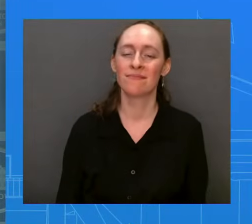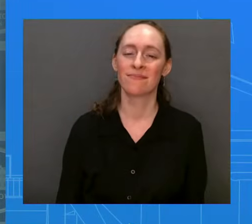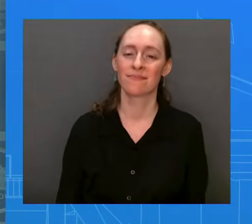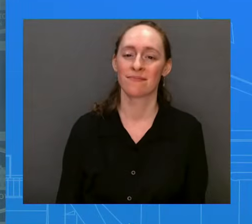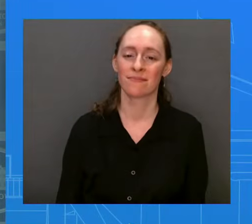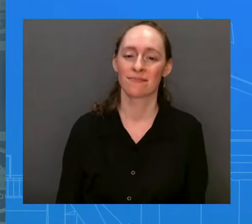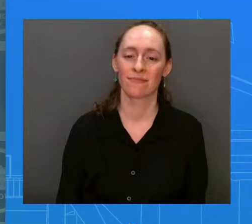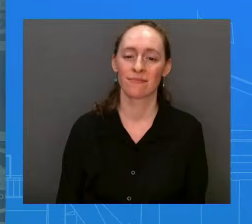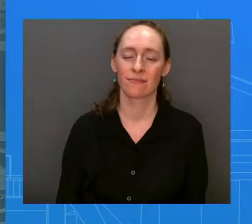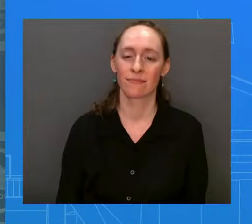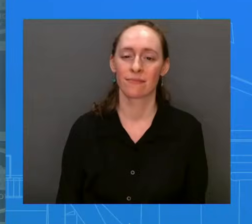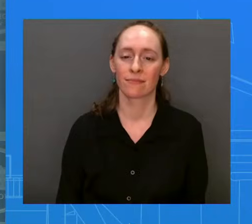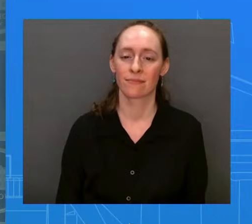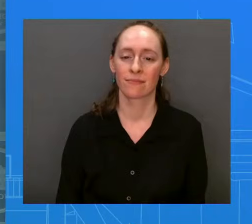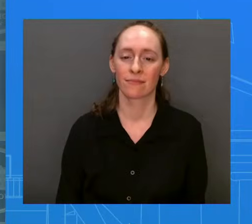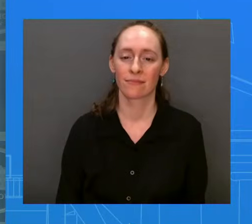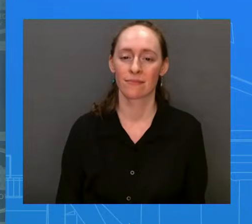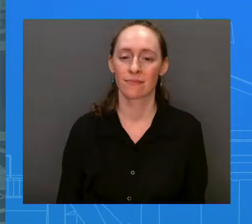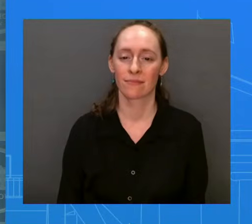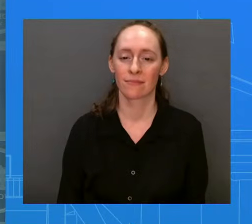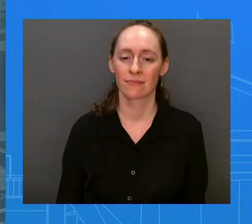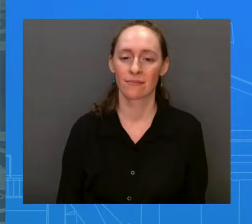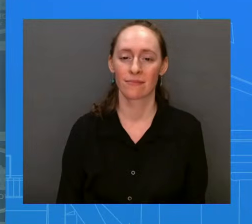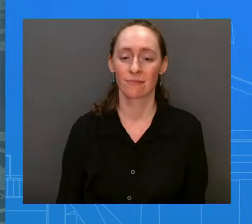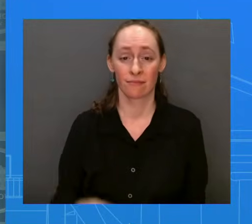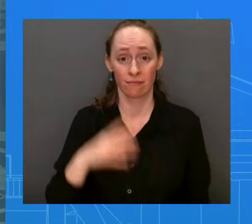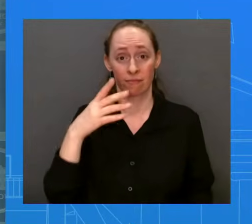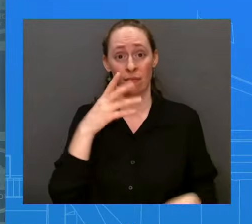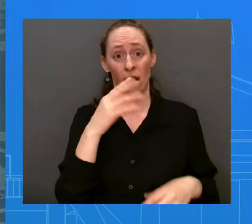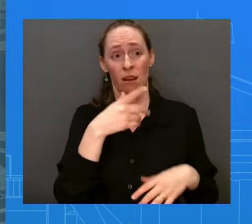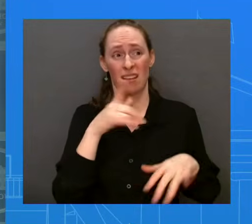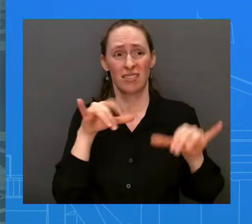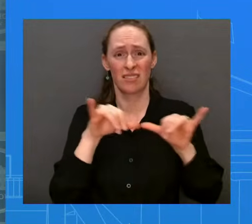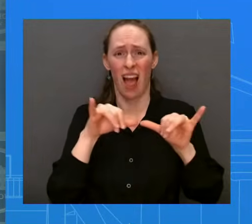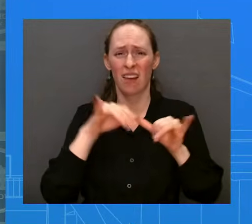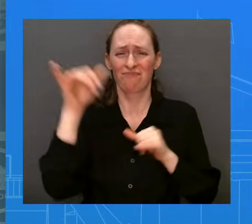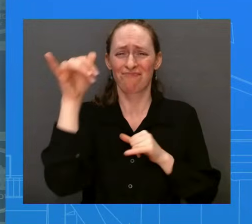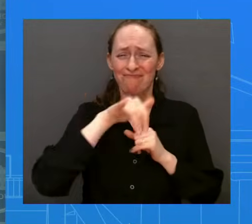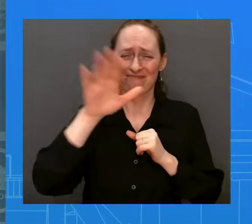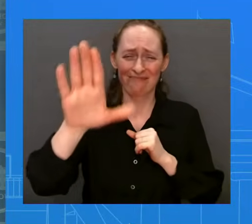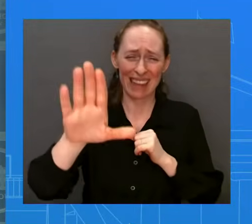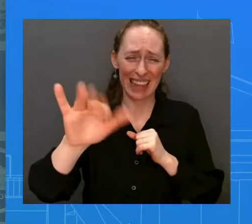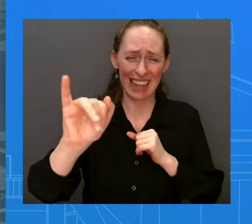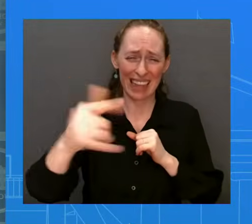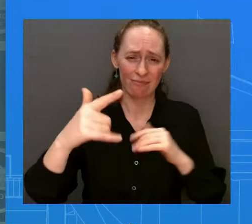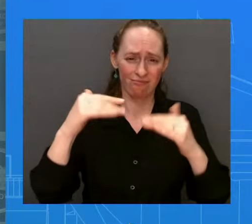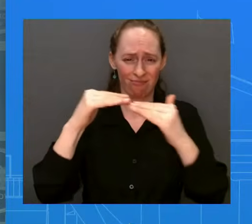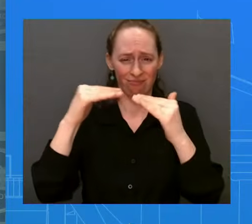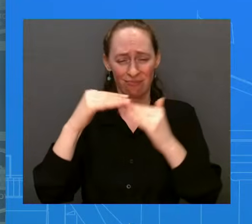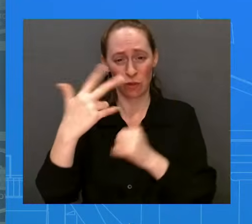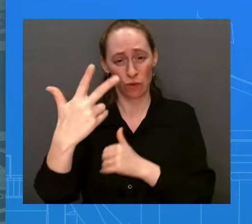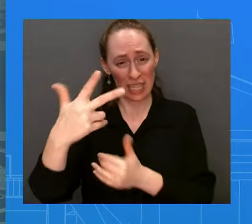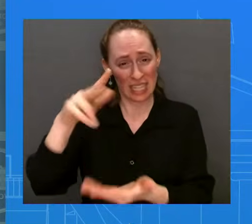like I said, the size of three school buses. So, really, the option of shooting that down over land wasn't a legitimate option